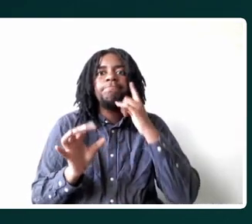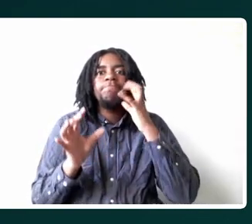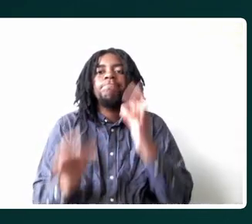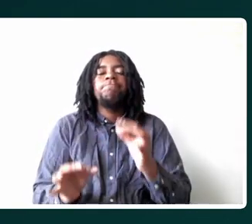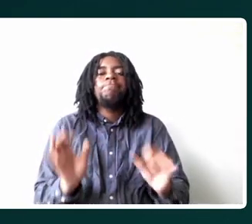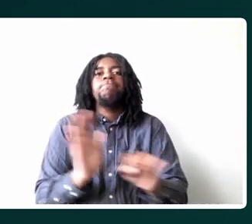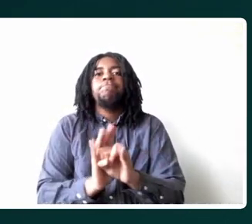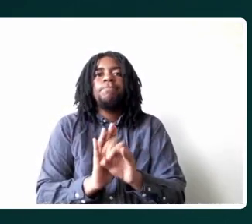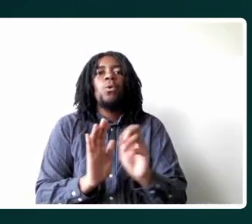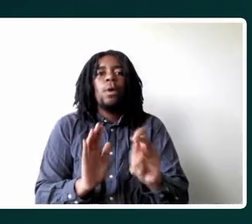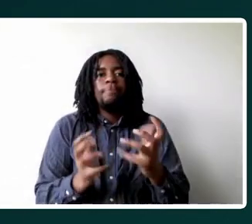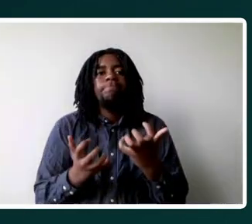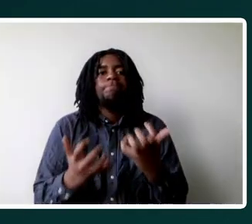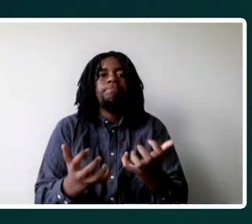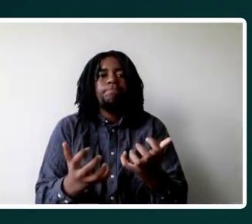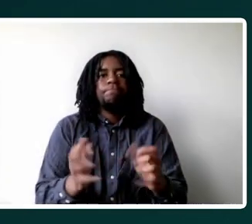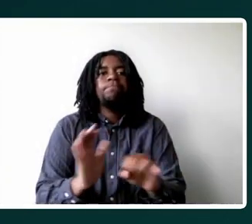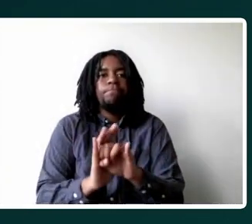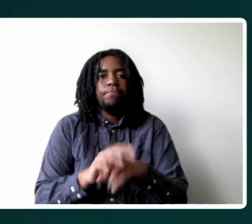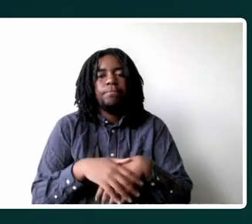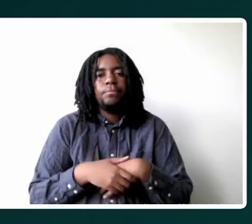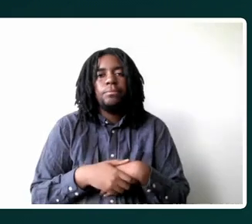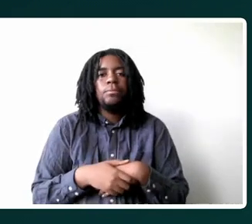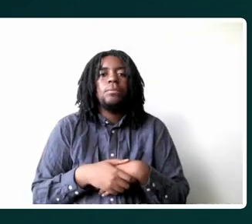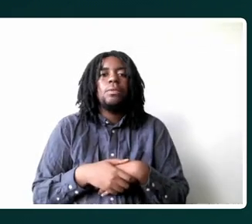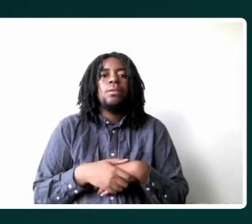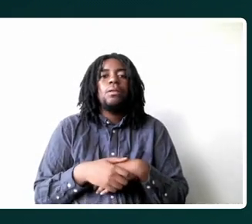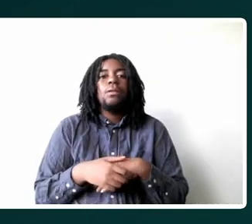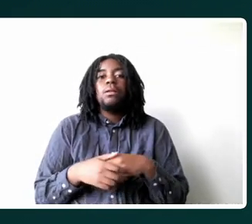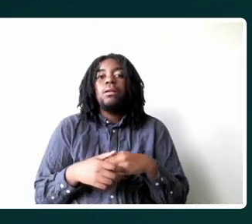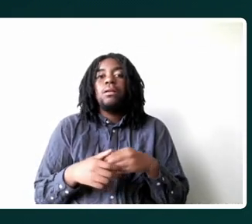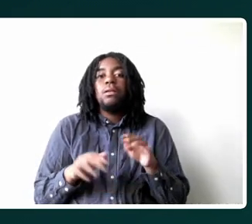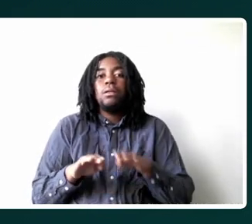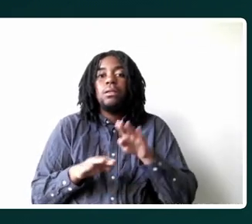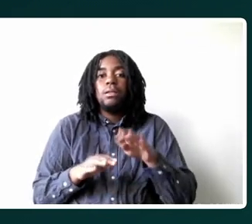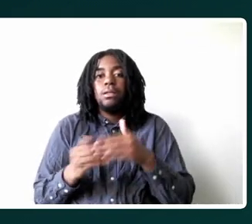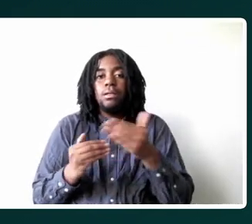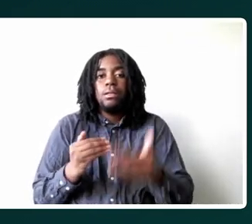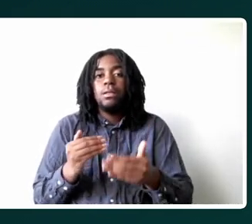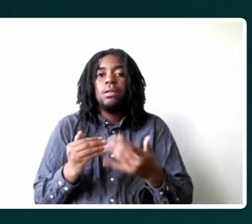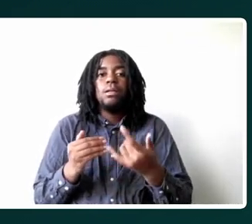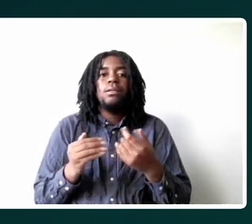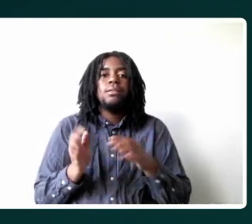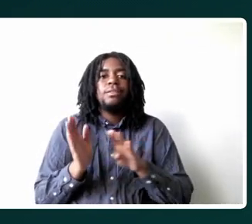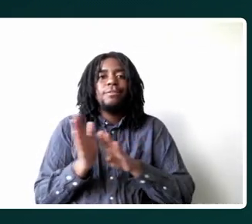And then you need to develop a workshop content. What will it look like? Will you showcase maybe